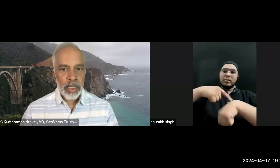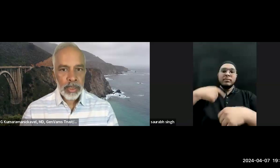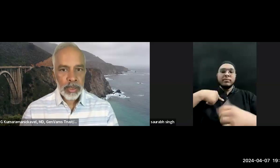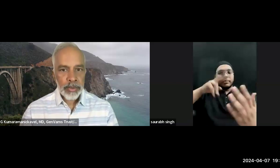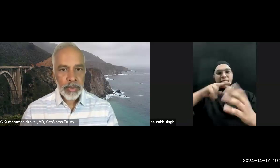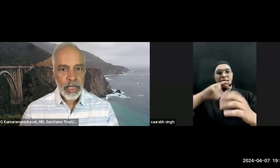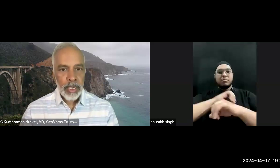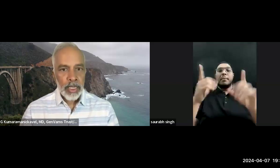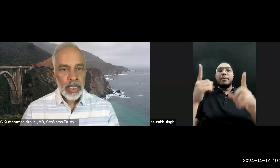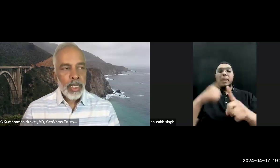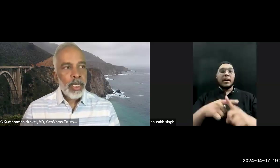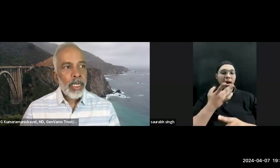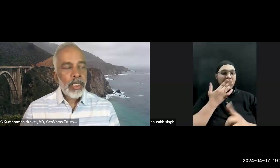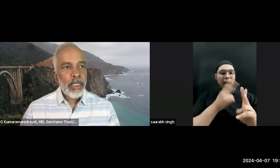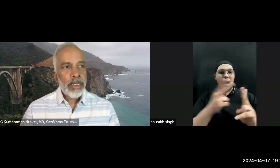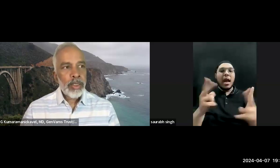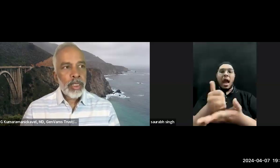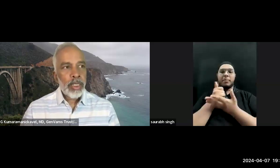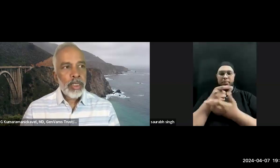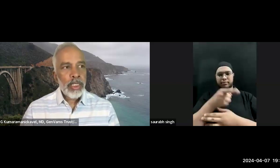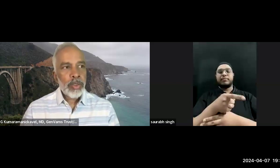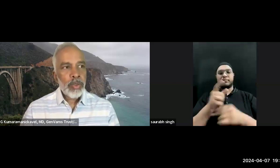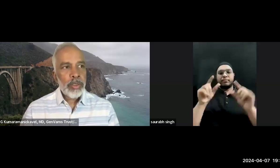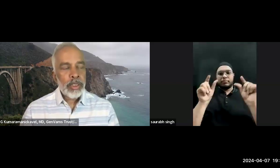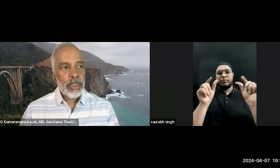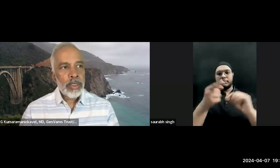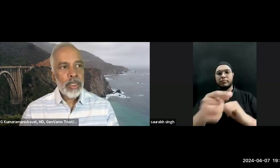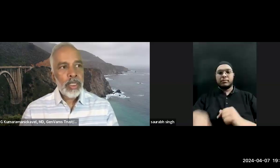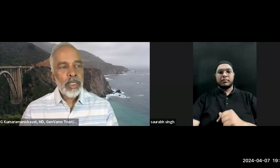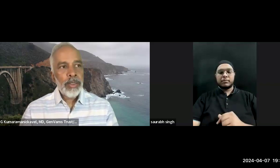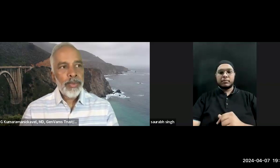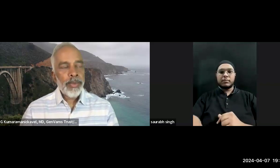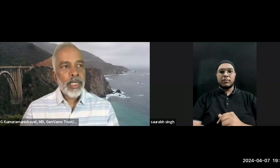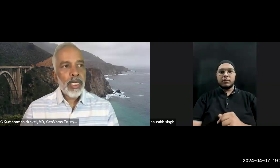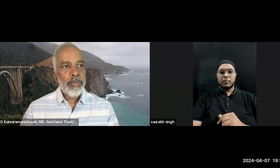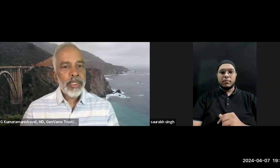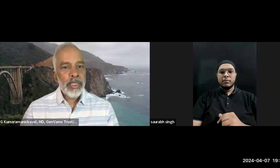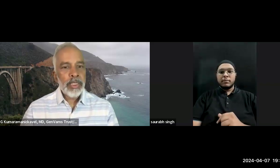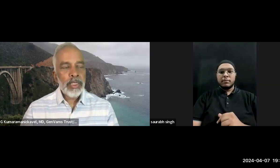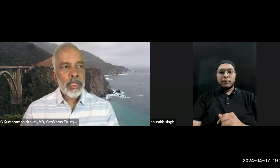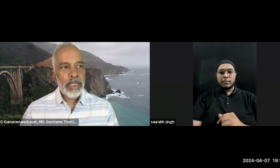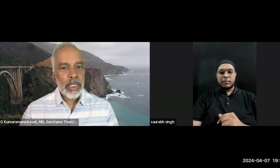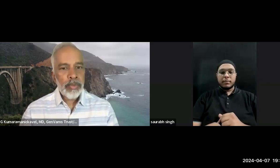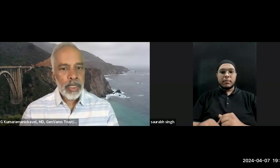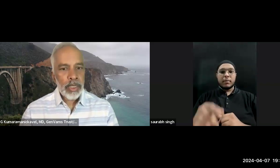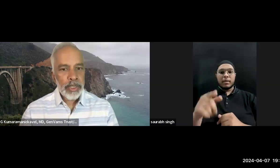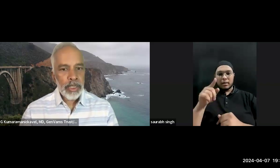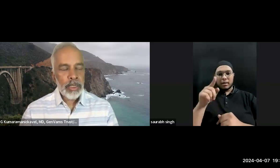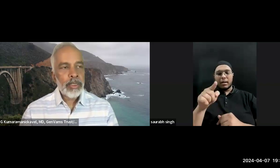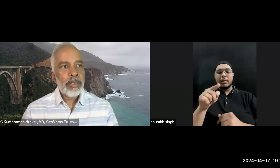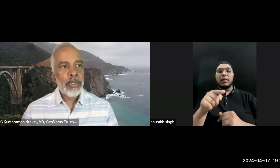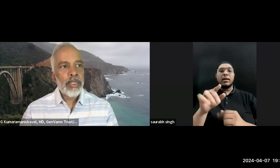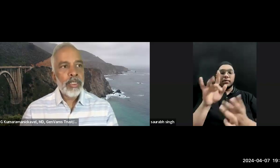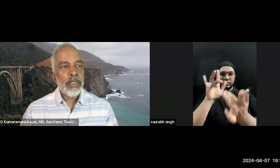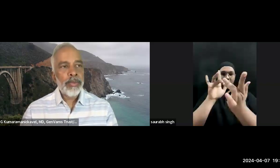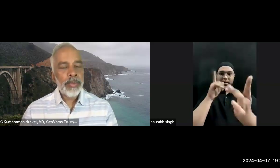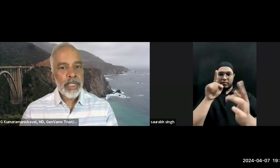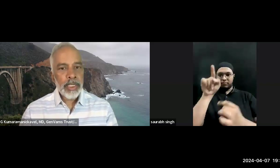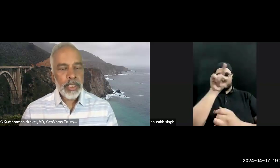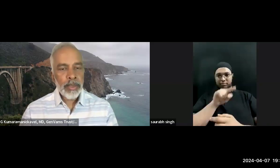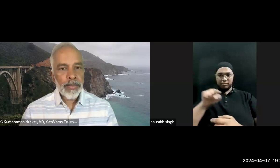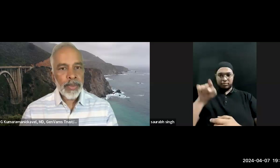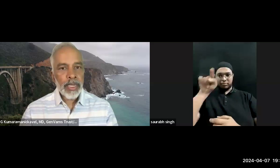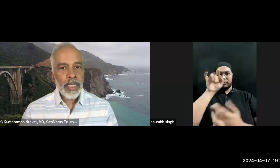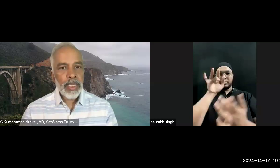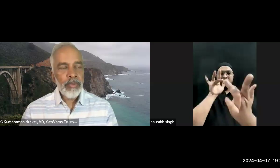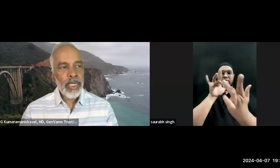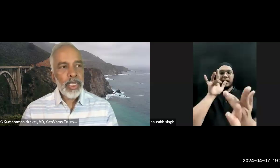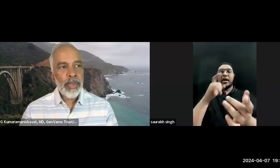colors. And this these cones are present in the center part of the retina and the remaining